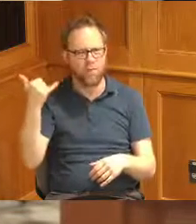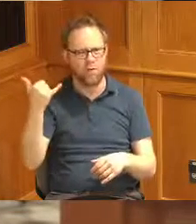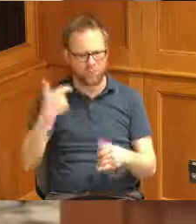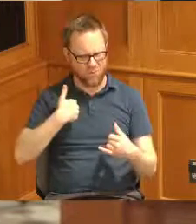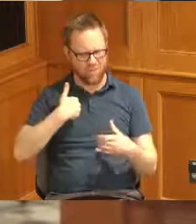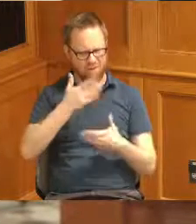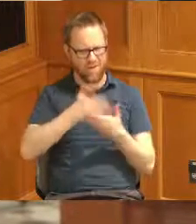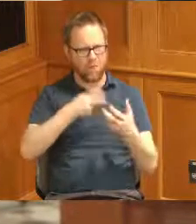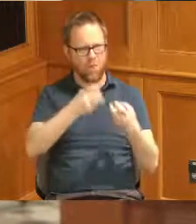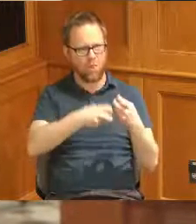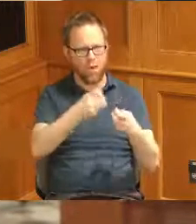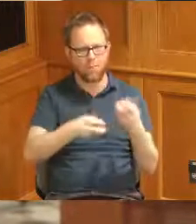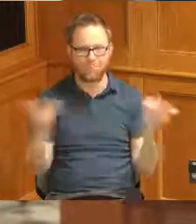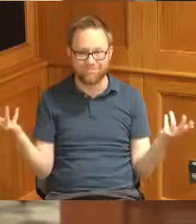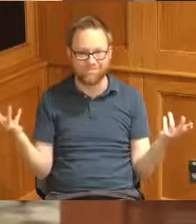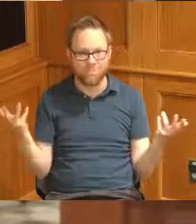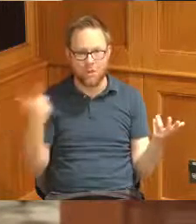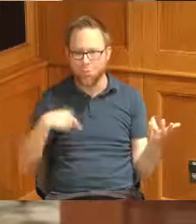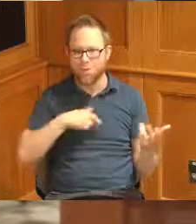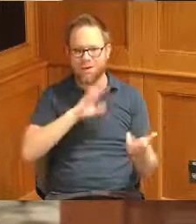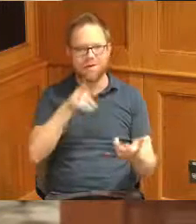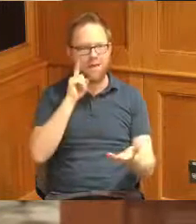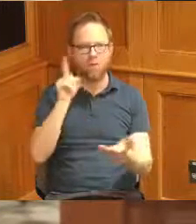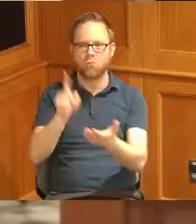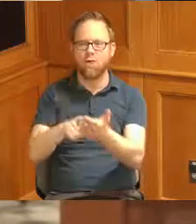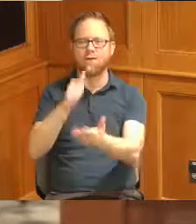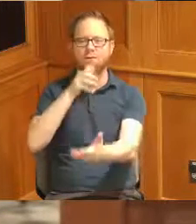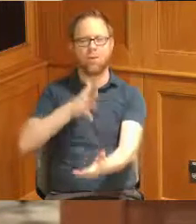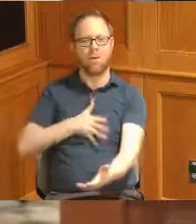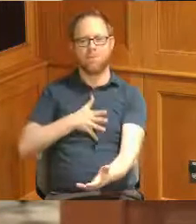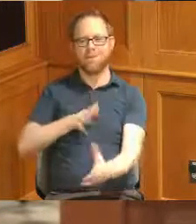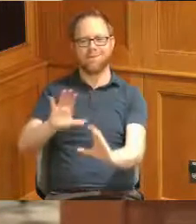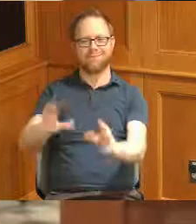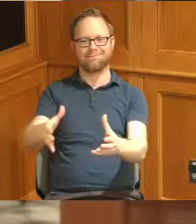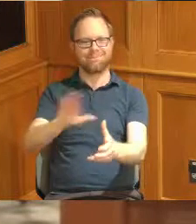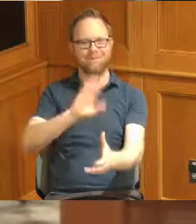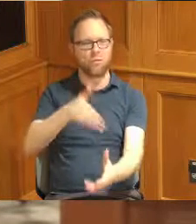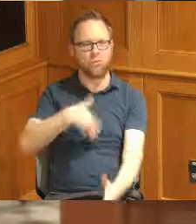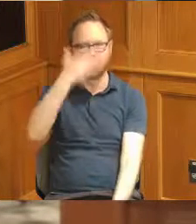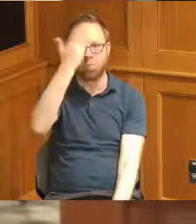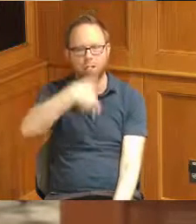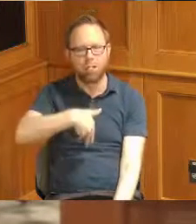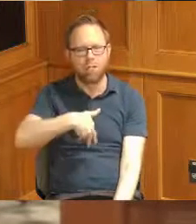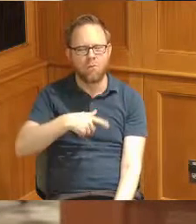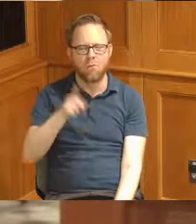I'm part of the problem we never recognize women we never did we didn't think they was good